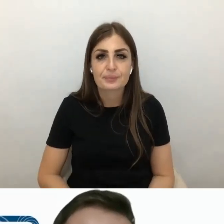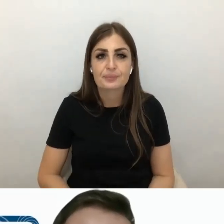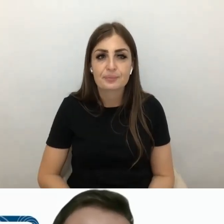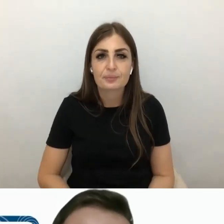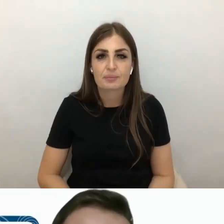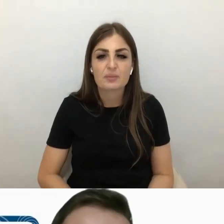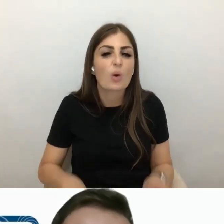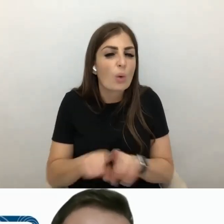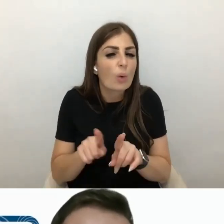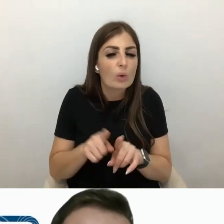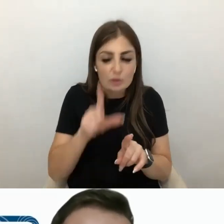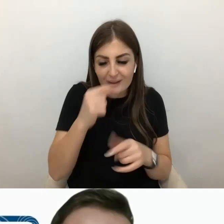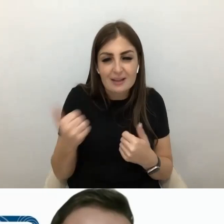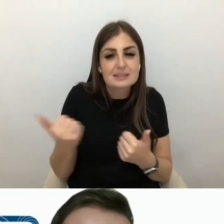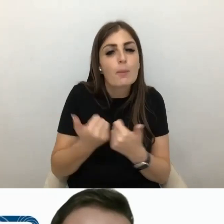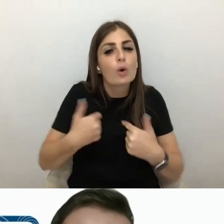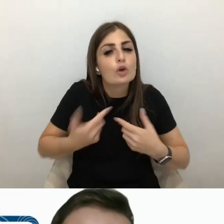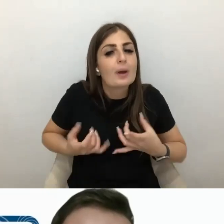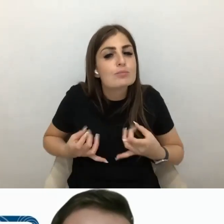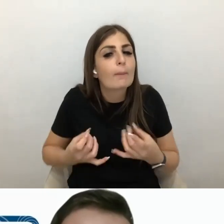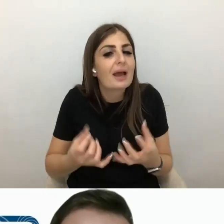you to prepare for that conversation.